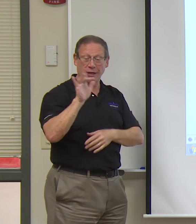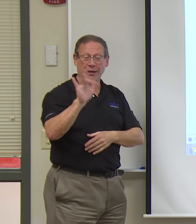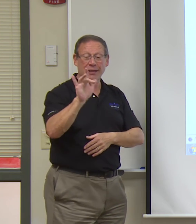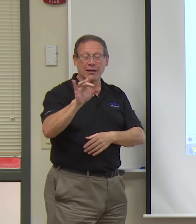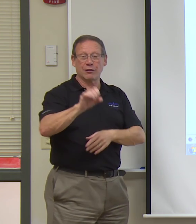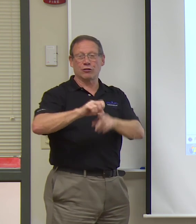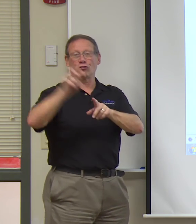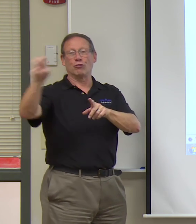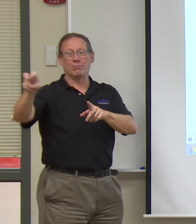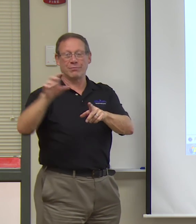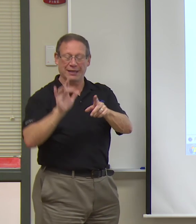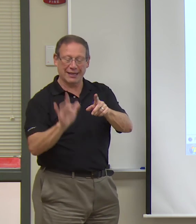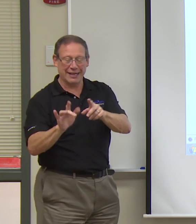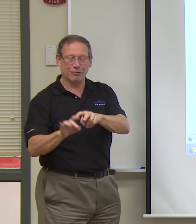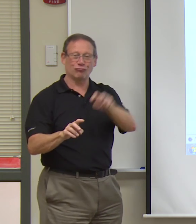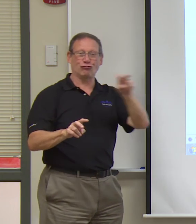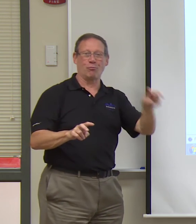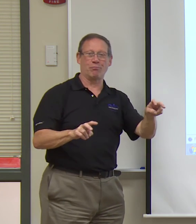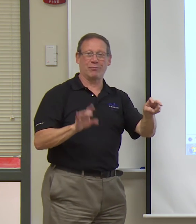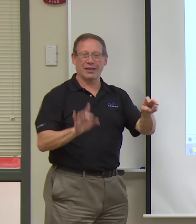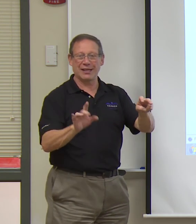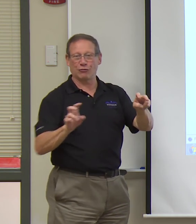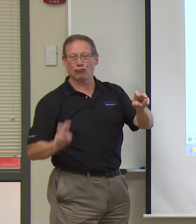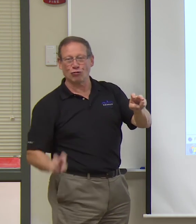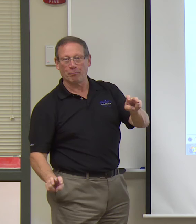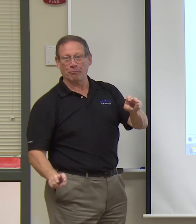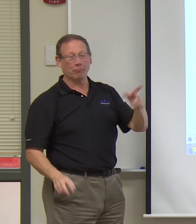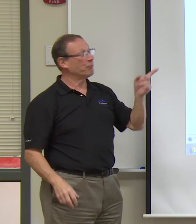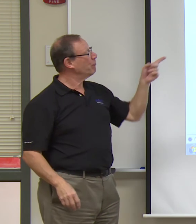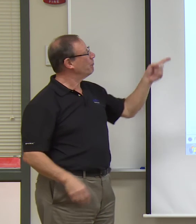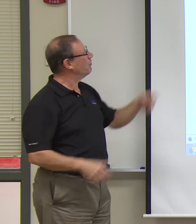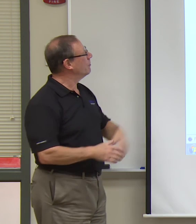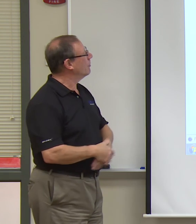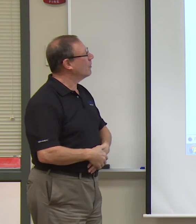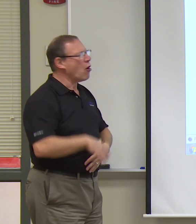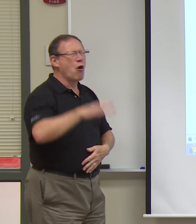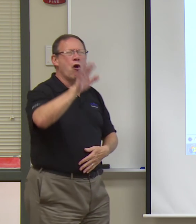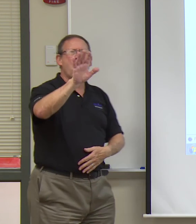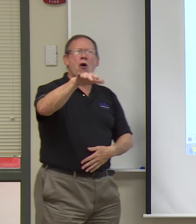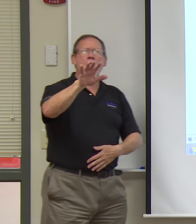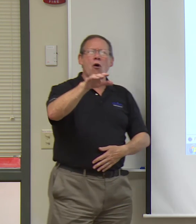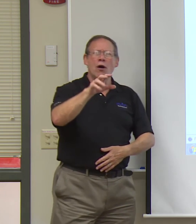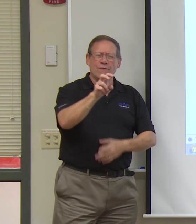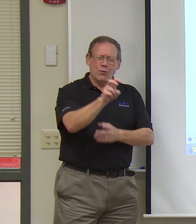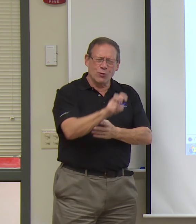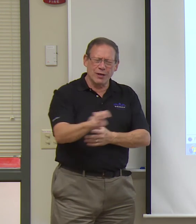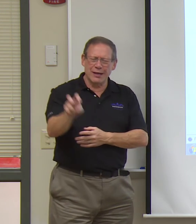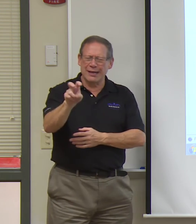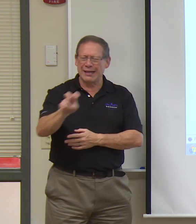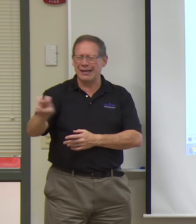One other thing I wanted to mention about just getting around in myCourses, because sometimes you'll get thrown to a different page